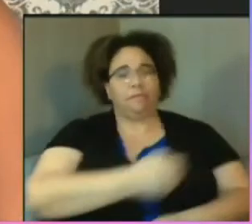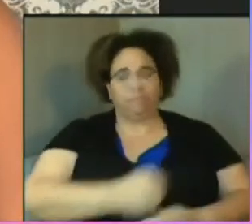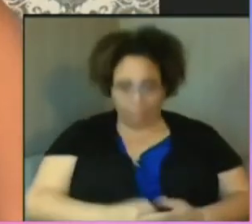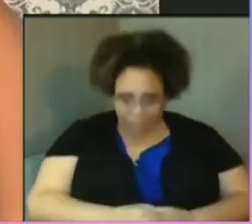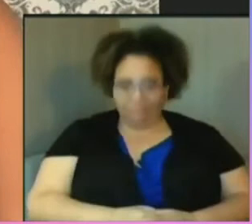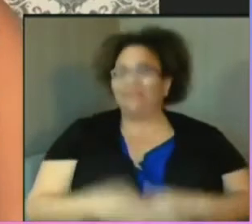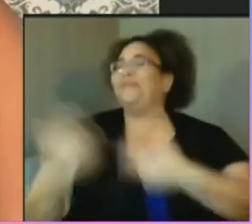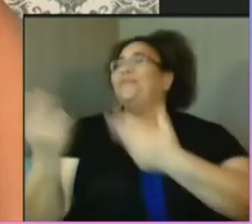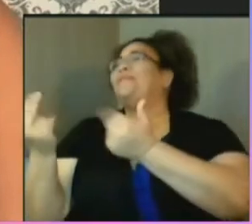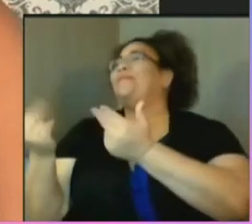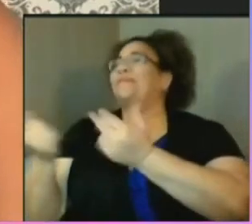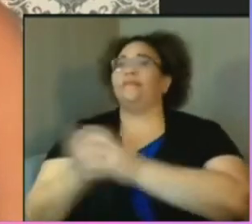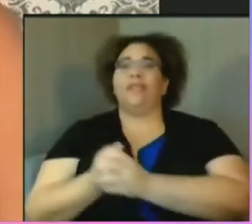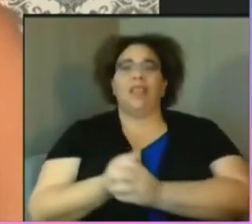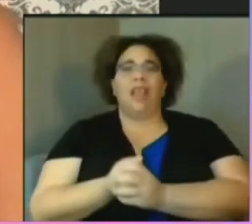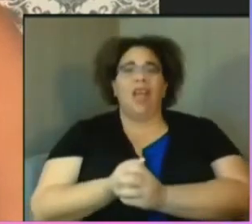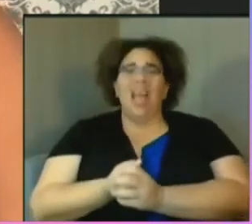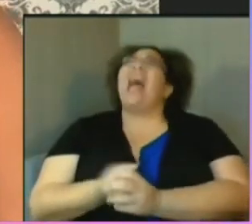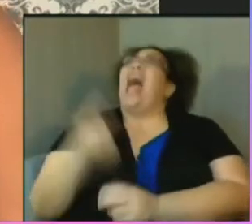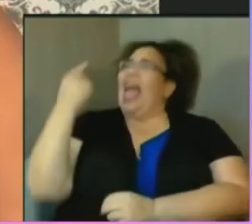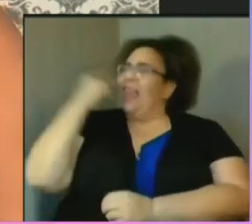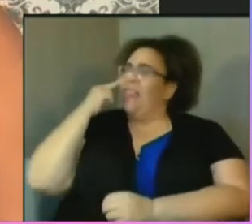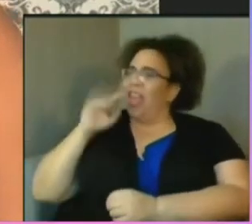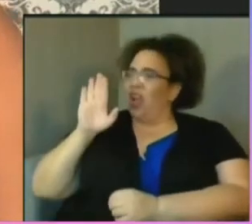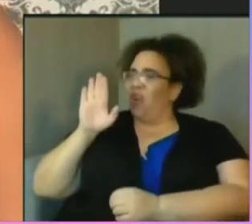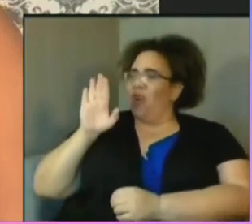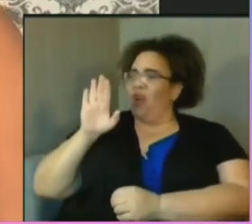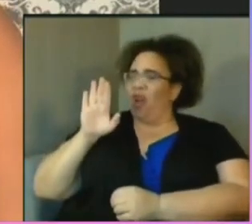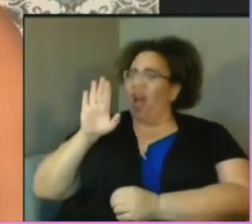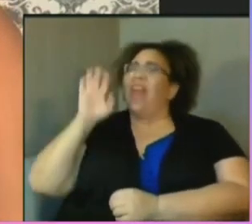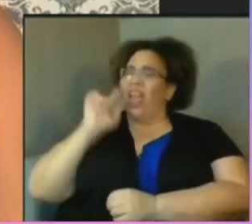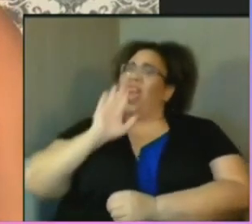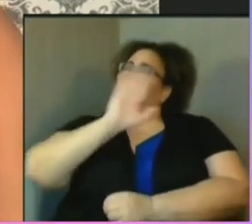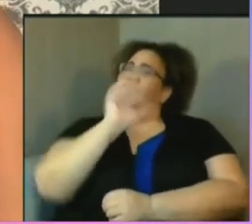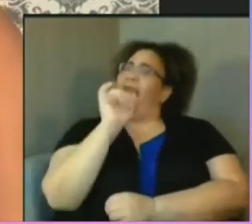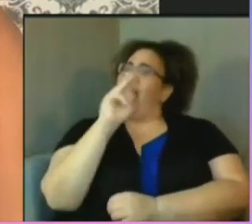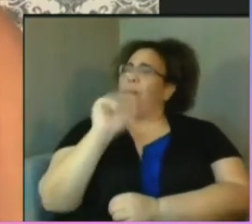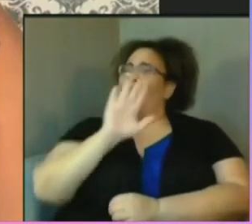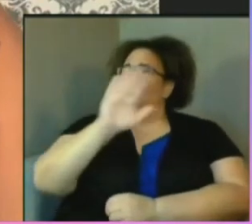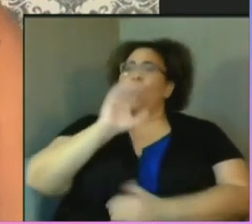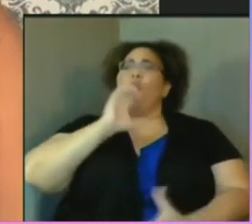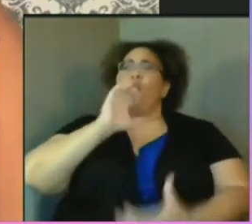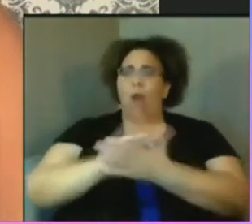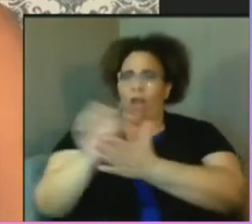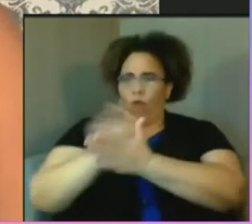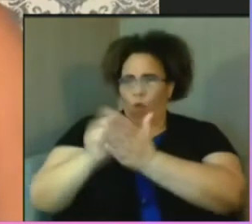Yeah, I think that her wife wrote that article yesterday I think so that can be found.